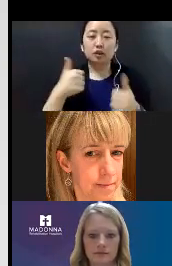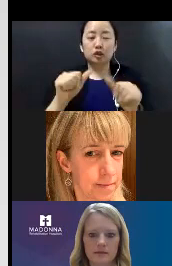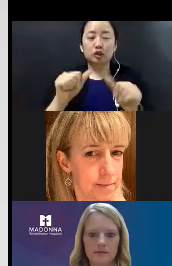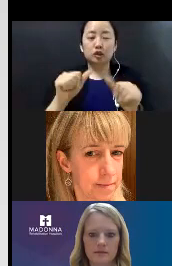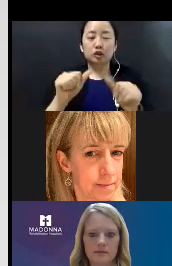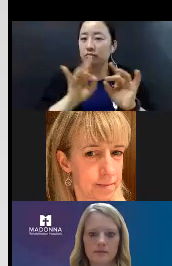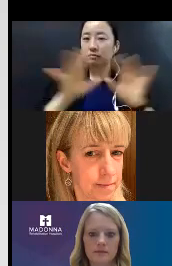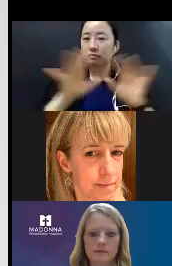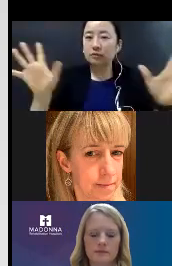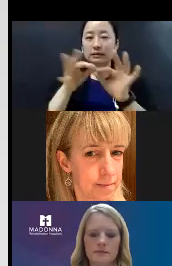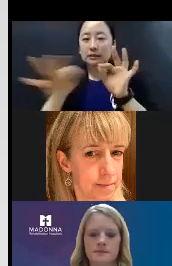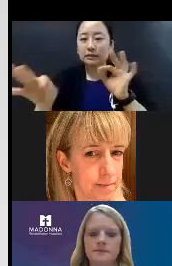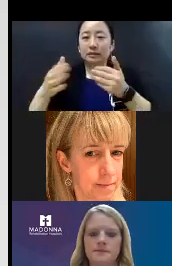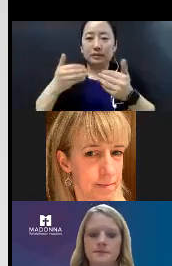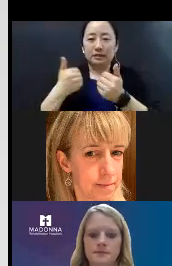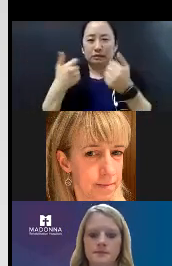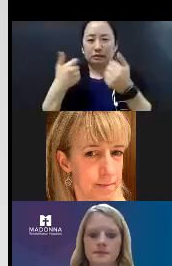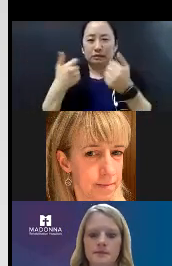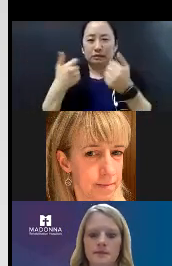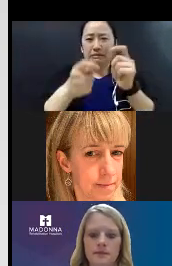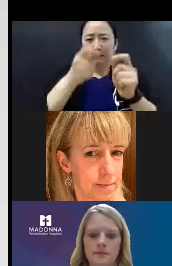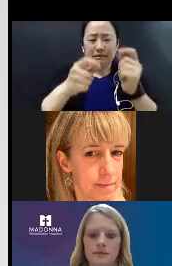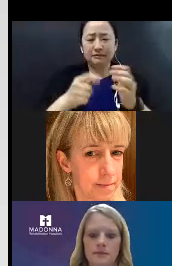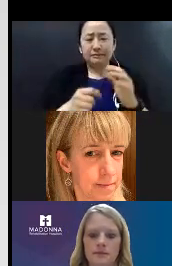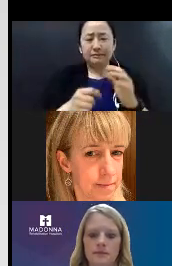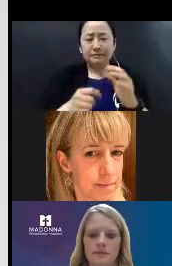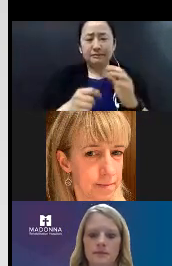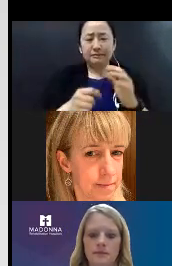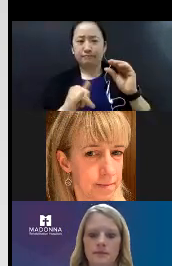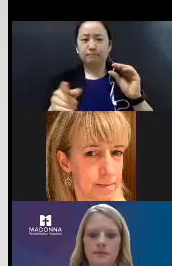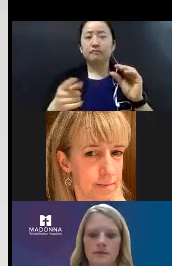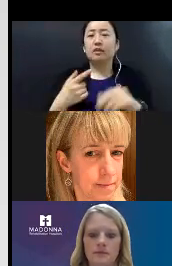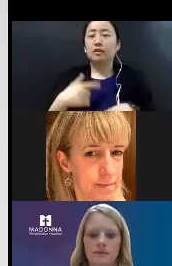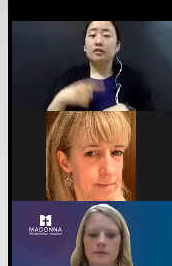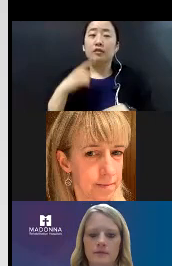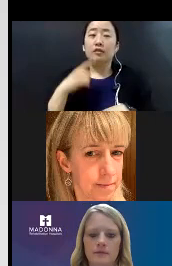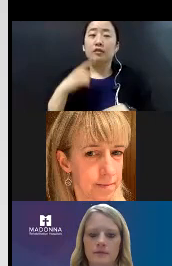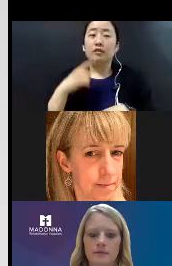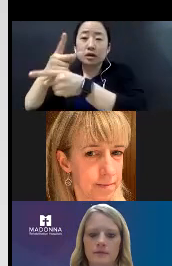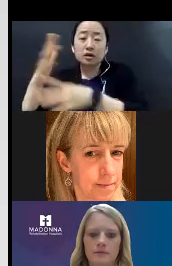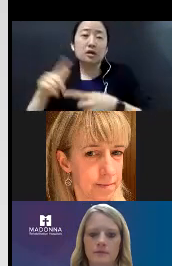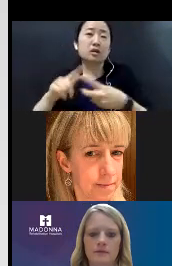AND AS EASY AS POSSIBLE FOR OUR PATIENTS, FAMILIES, OR CARETAKERS OR NEIGHBOR OR WHOEVER THAT